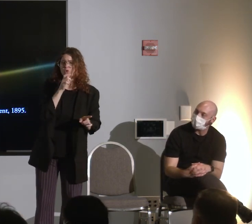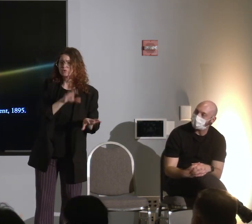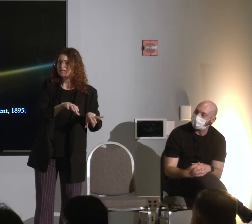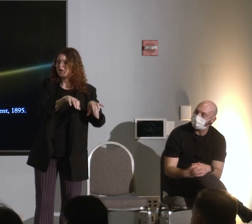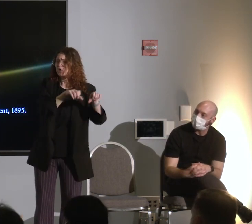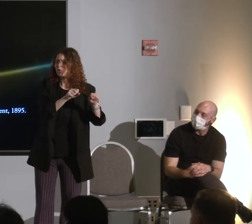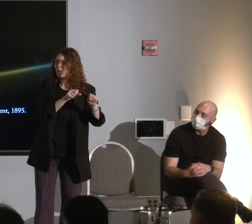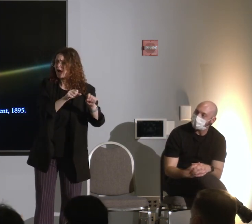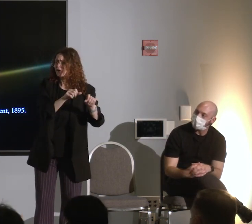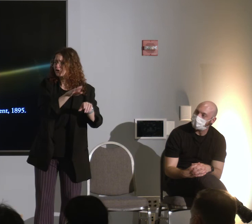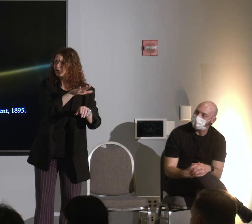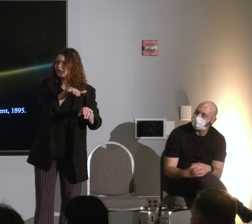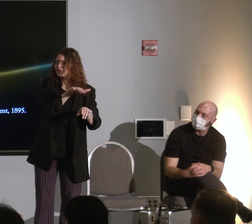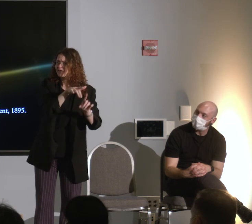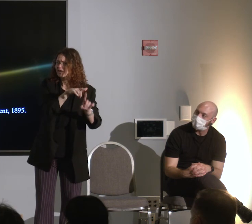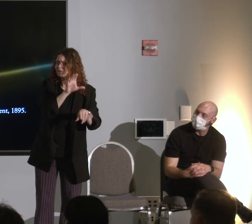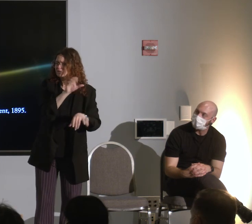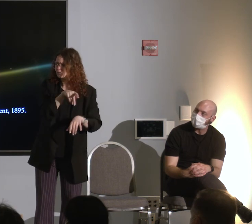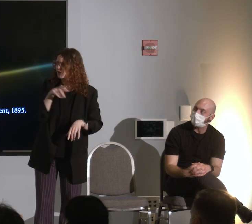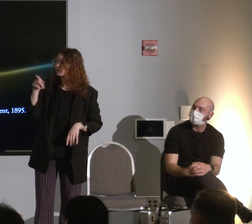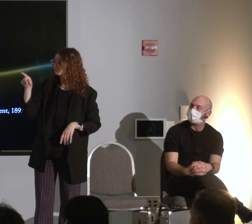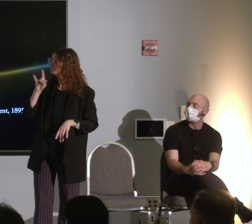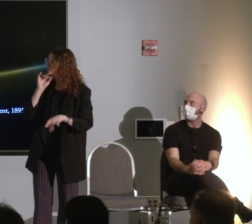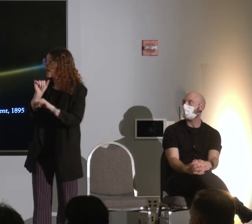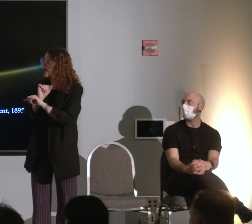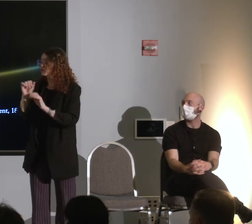which Central Park was built? Actually, it was the state of New York